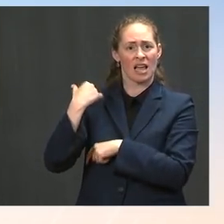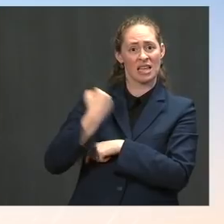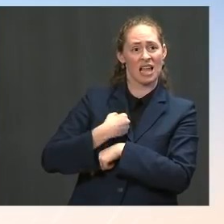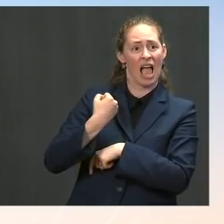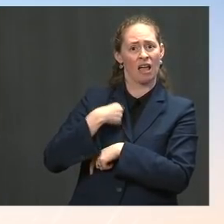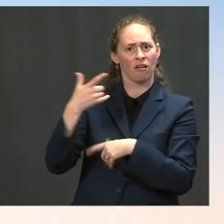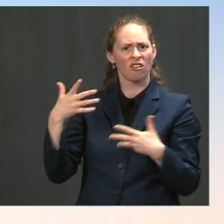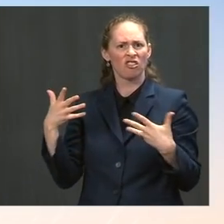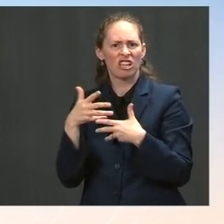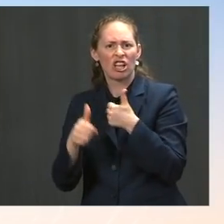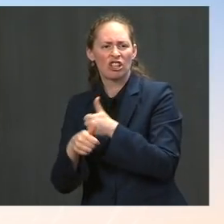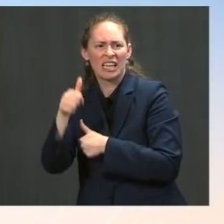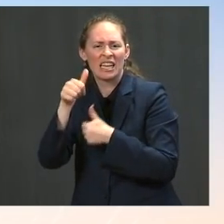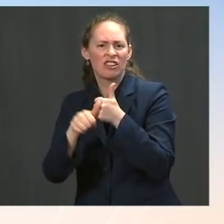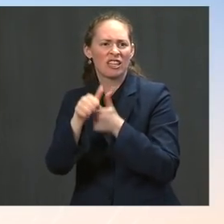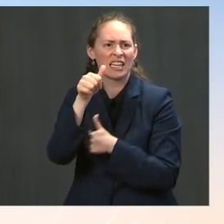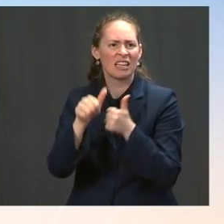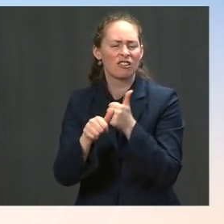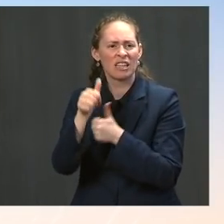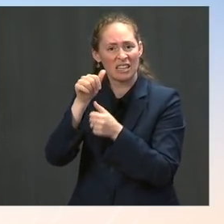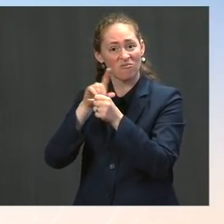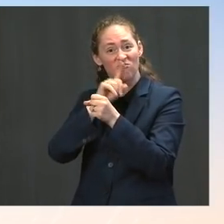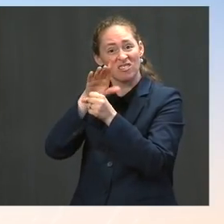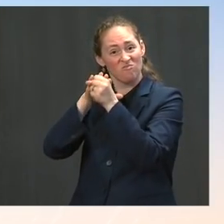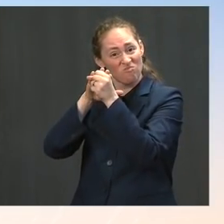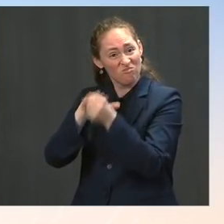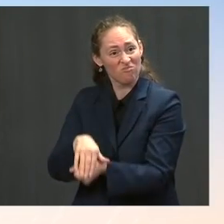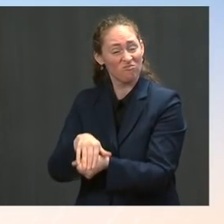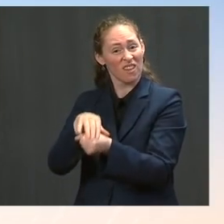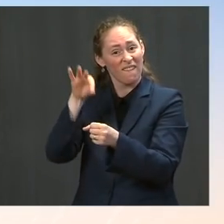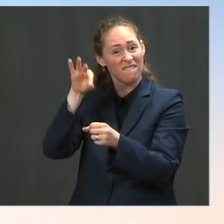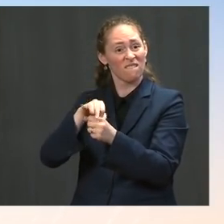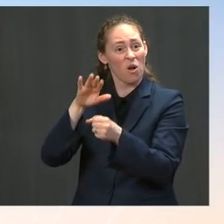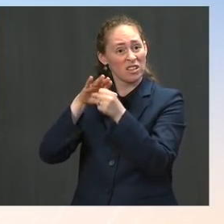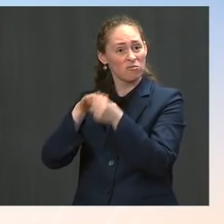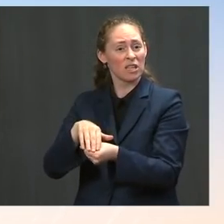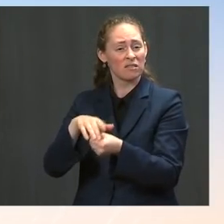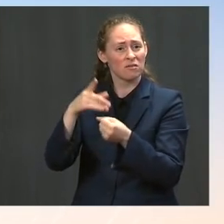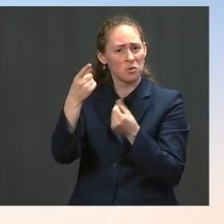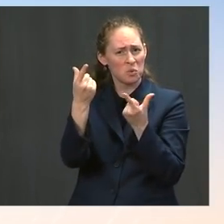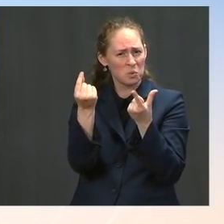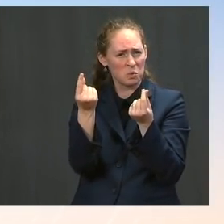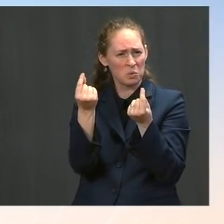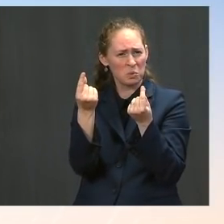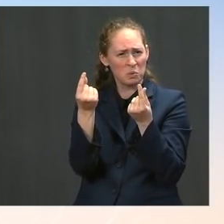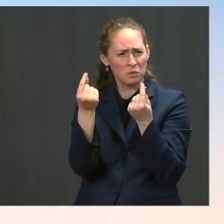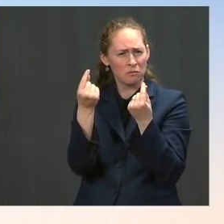voter suppression, if you will, in Haiti. What do you say to that? And is the -- again, I'm -- is the United States